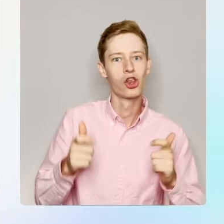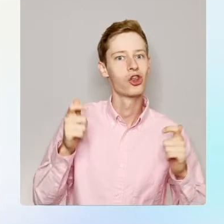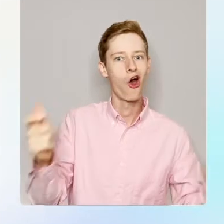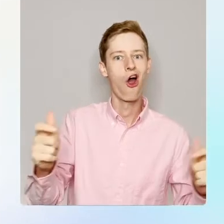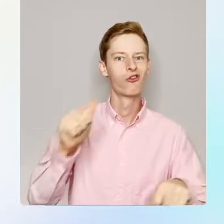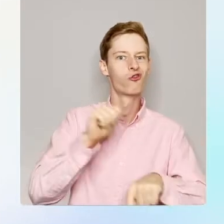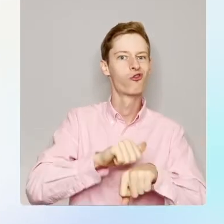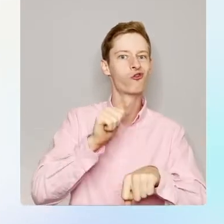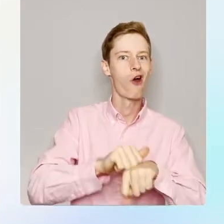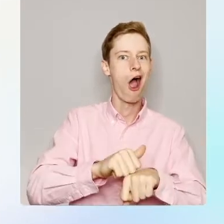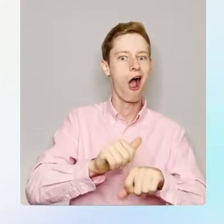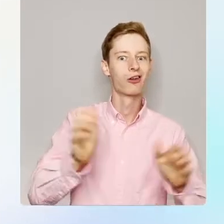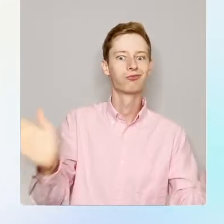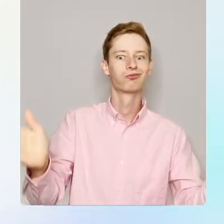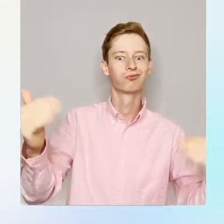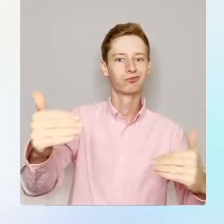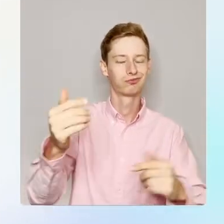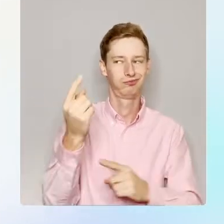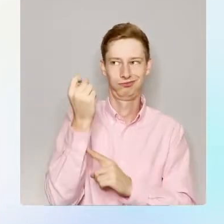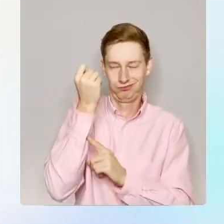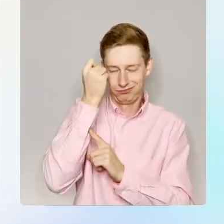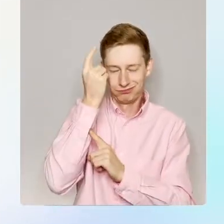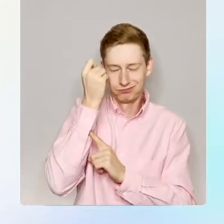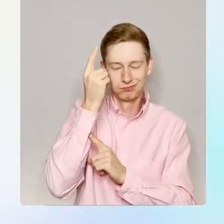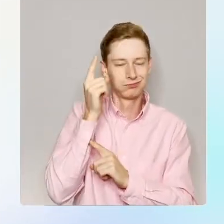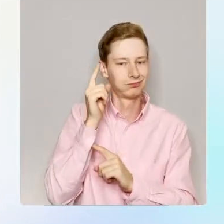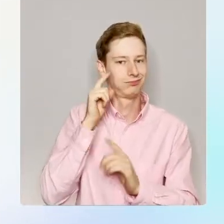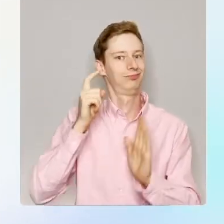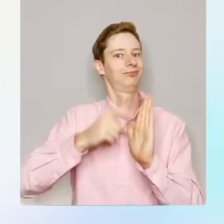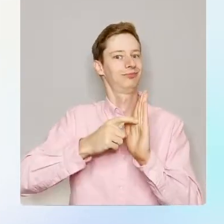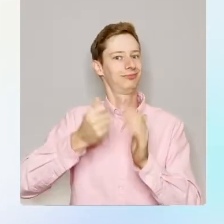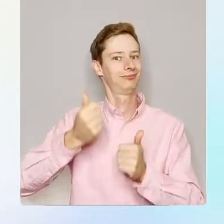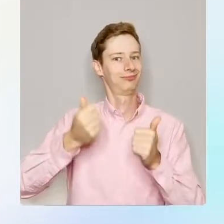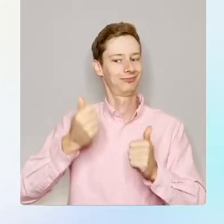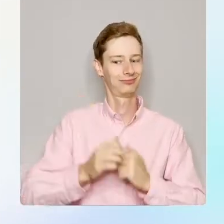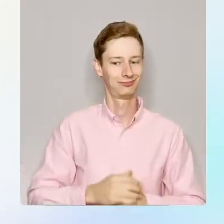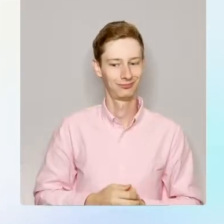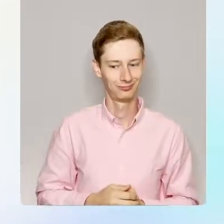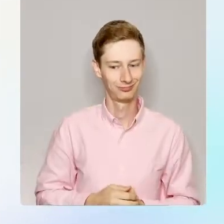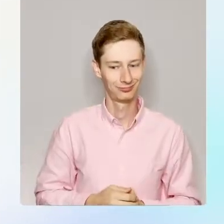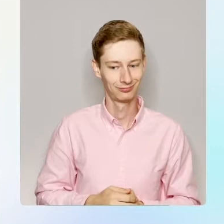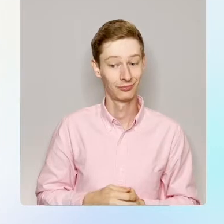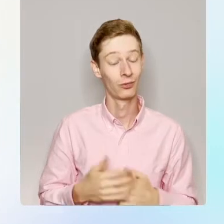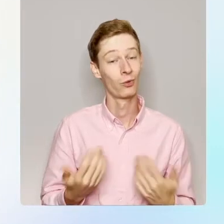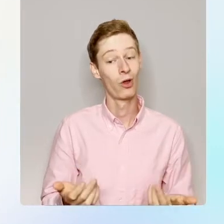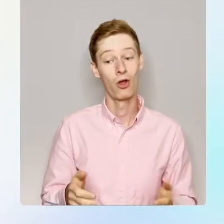So, how does this work in game engines? Well, similarly to Spatial Audio,